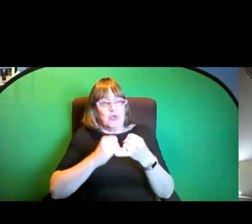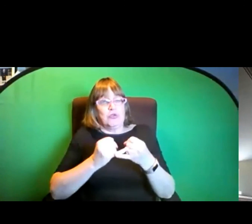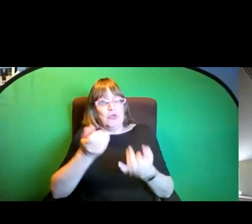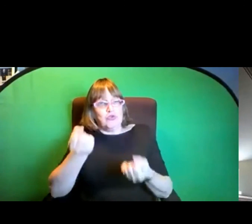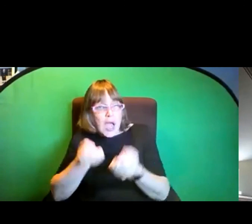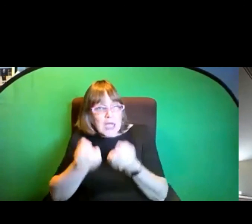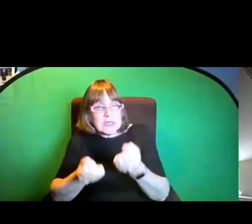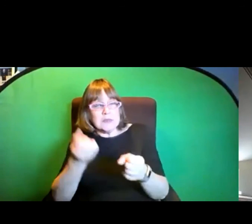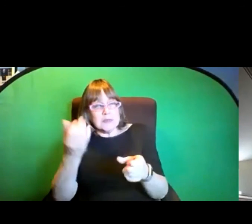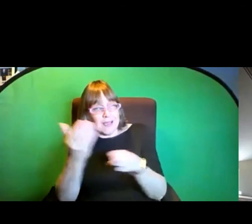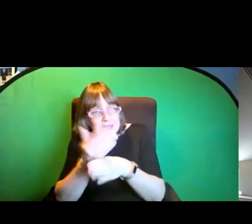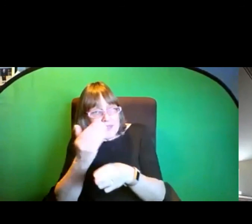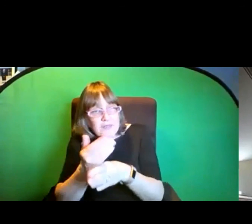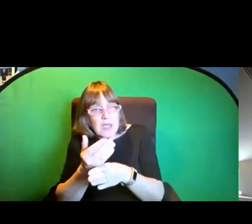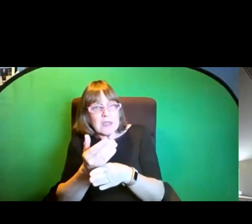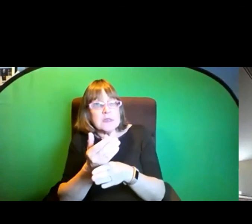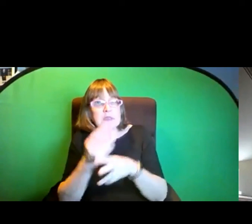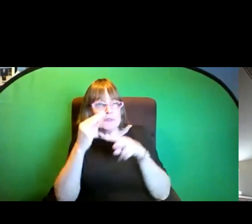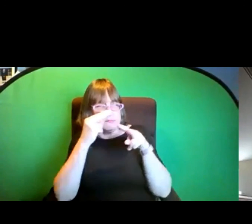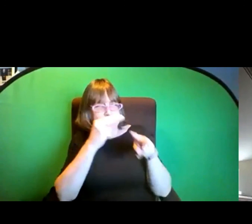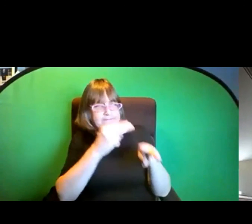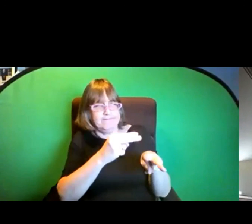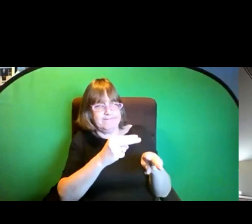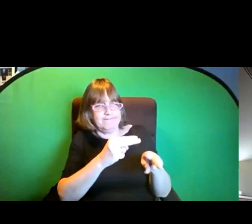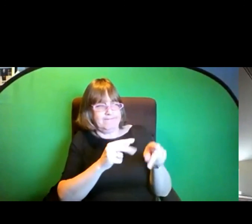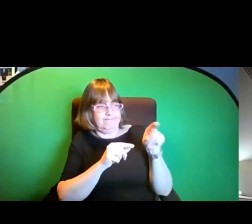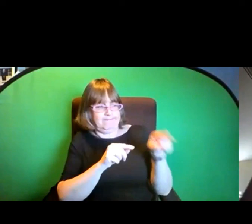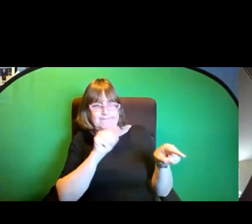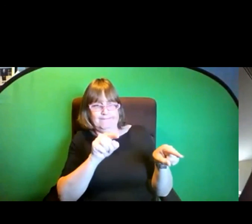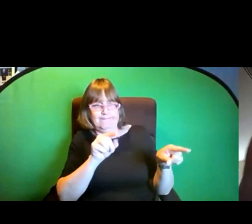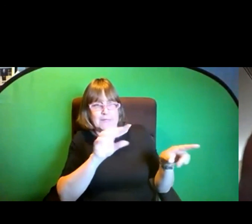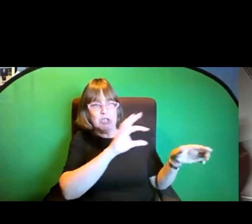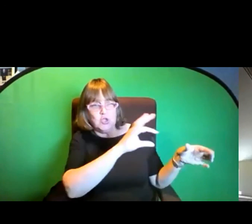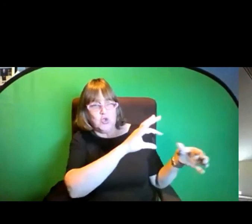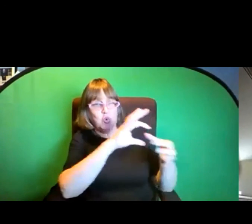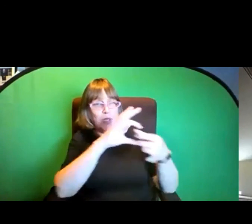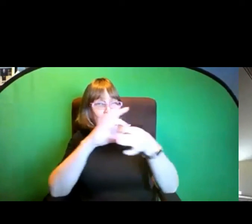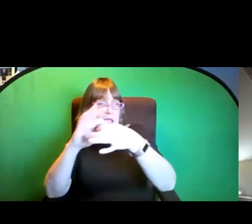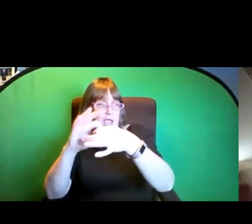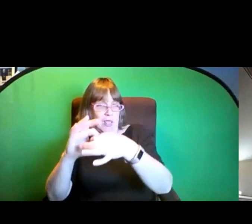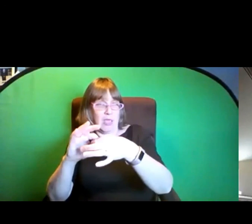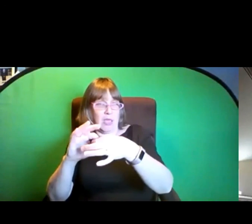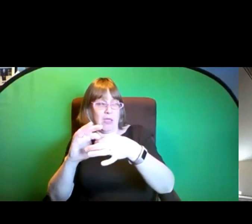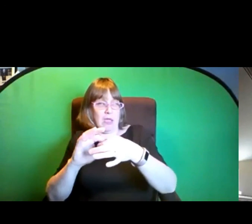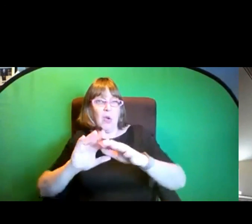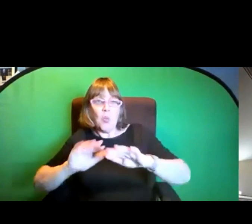bringing those two questions together is without the investment in place we won't hit